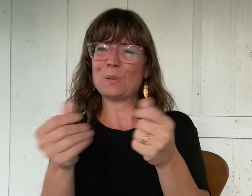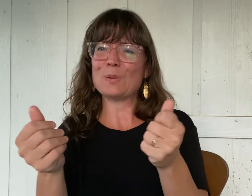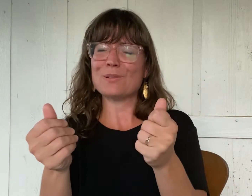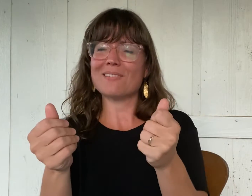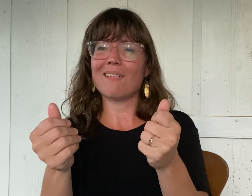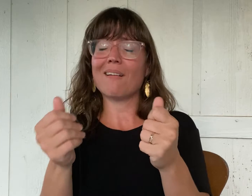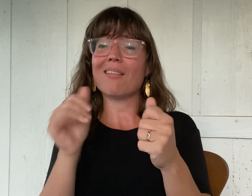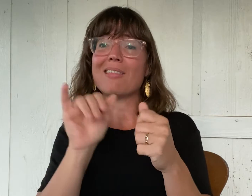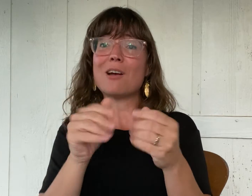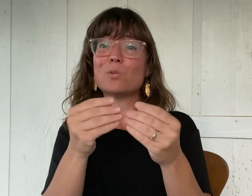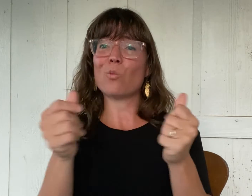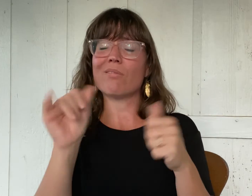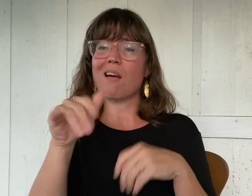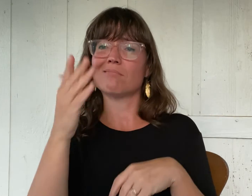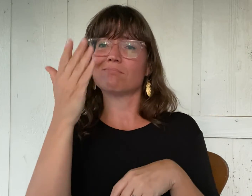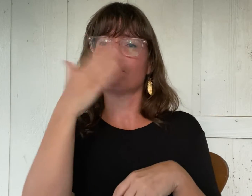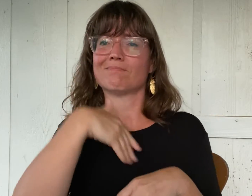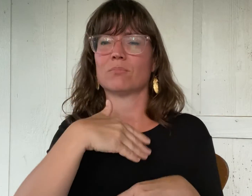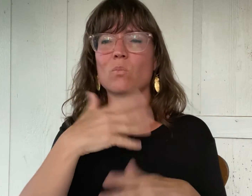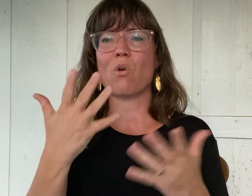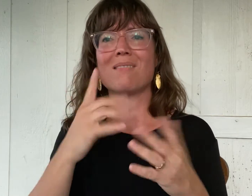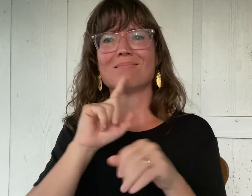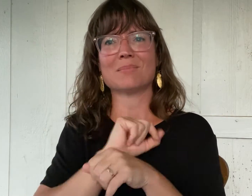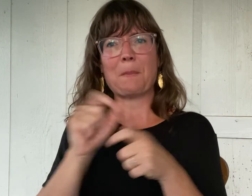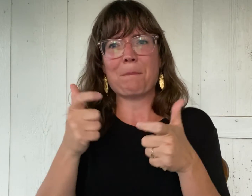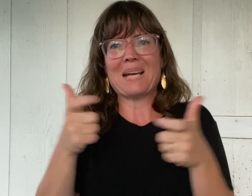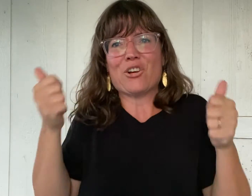they are just band-aid solutions that essentially cover up